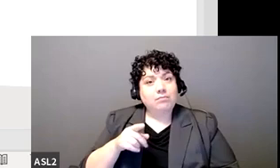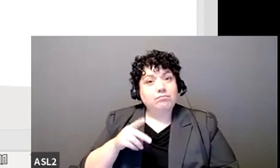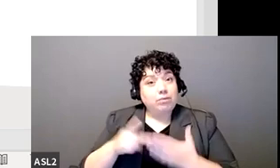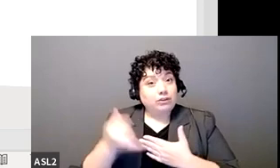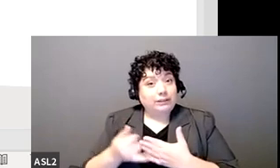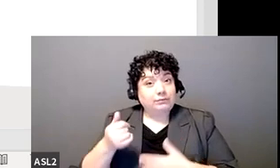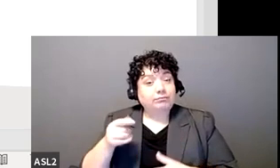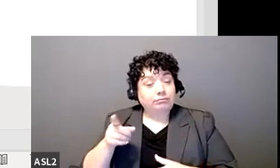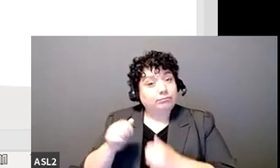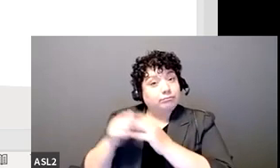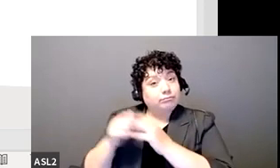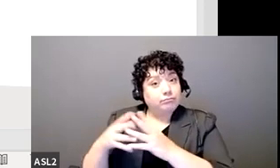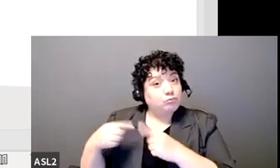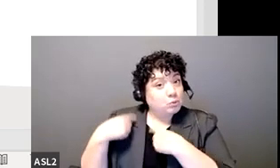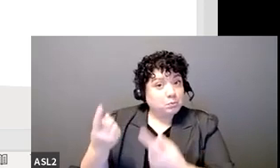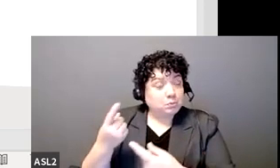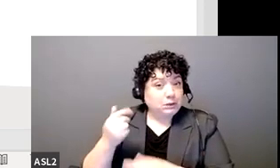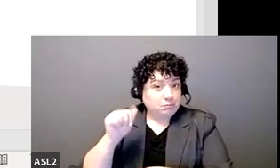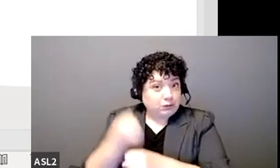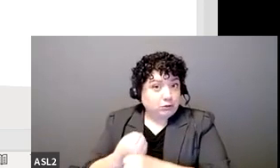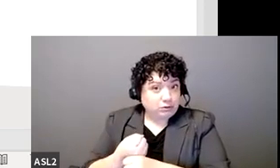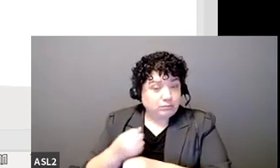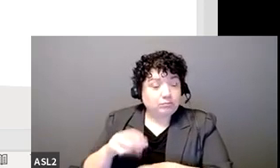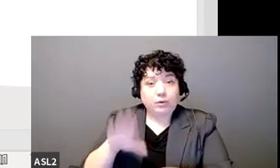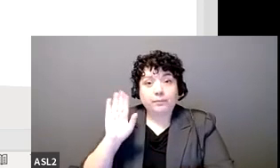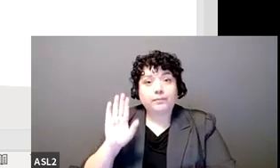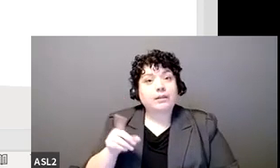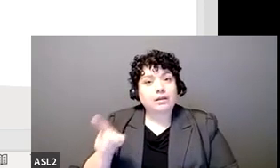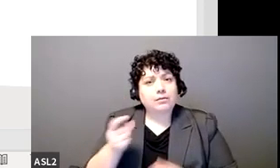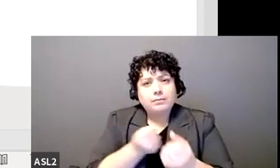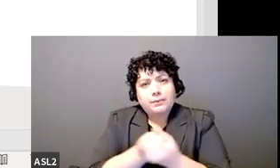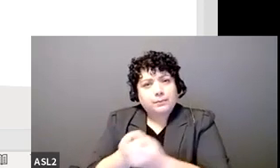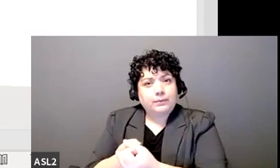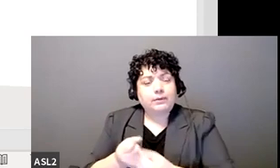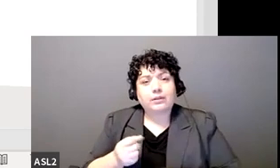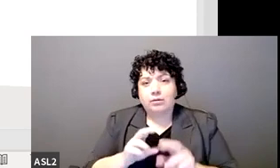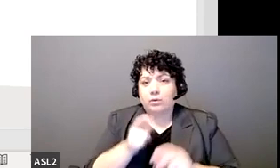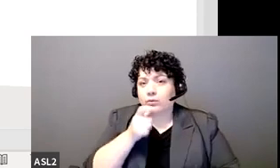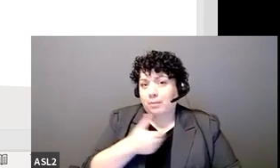for over a decade they provide support to members of the Canadian Union of Postal Workers and the